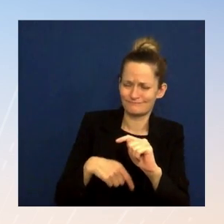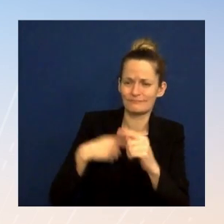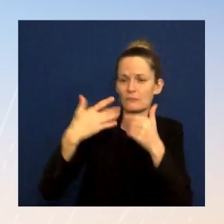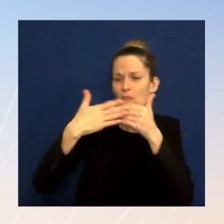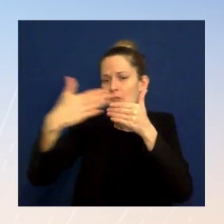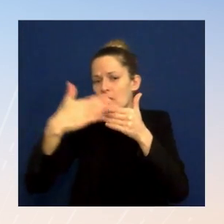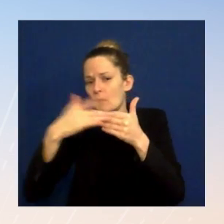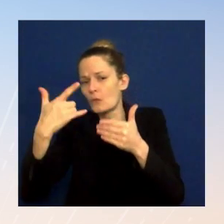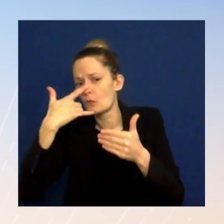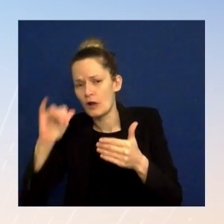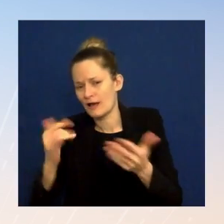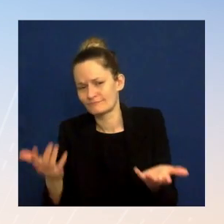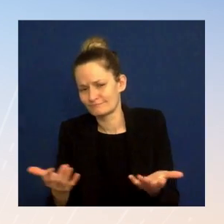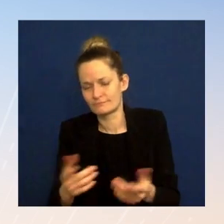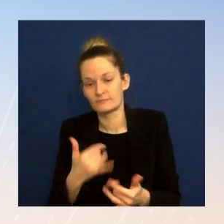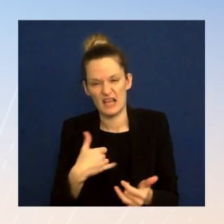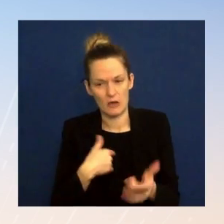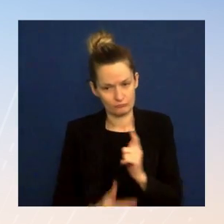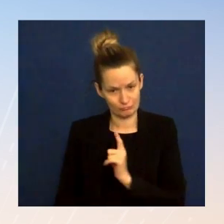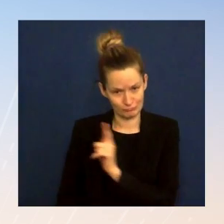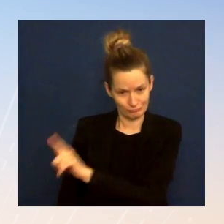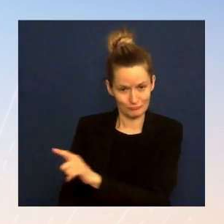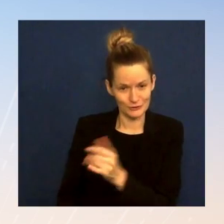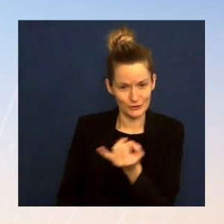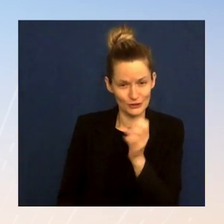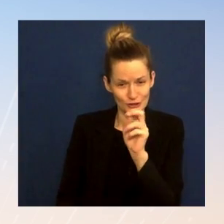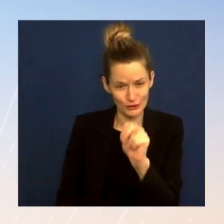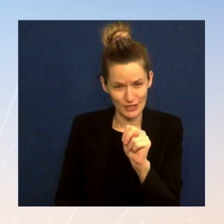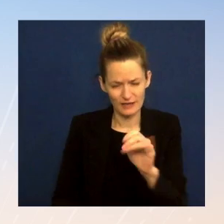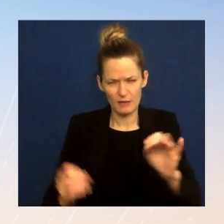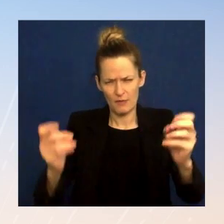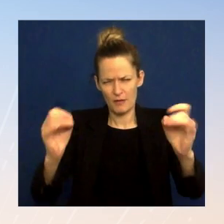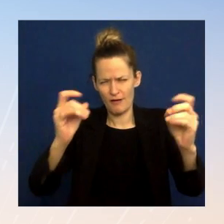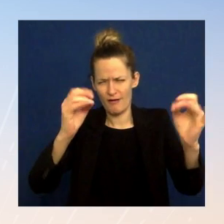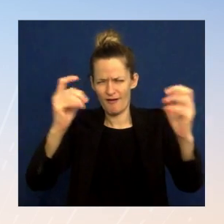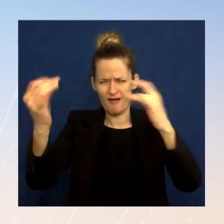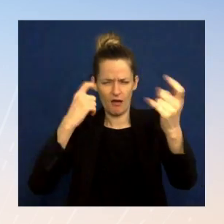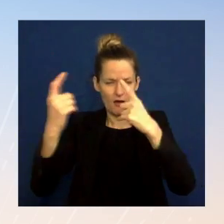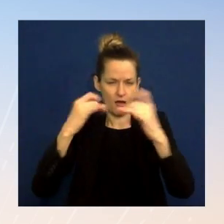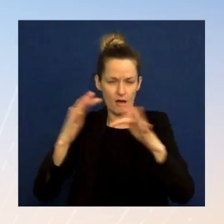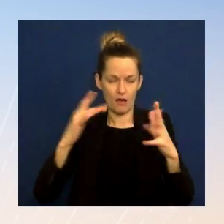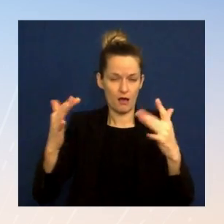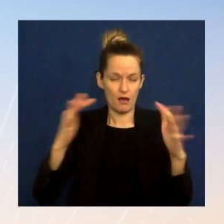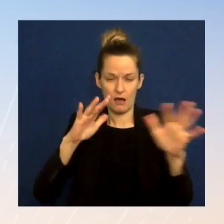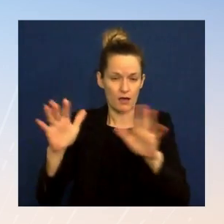Ms. Psaki: All right. Thank you so much, Jake. Okay. All right. We are going to continue the briefing.